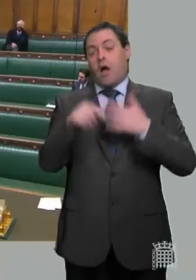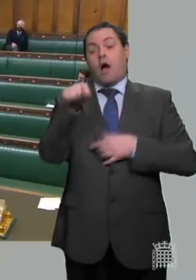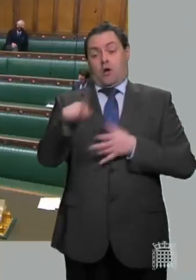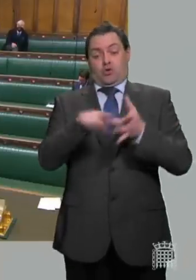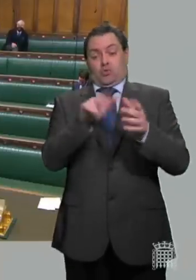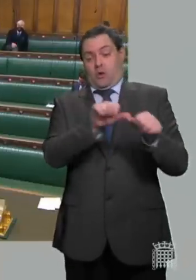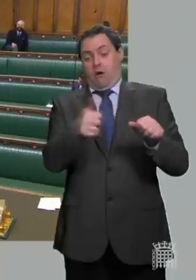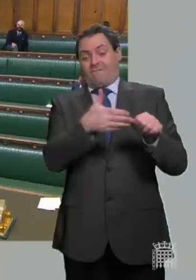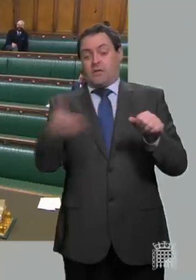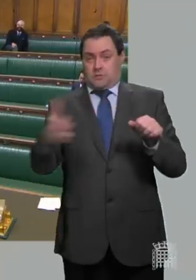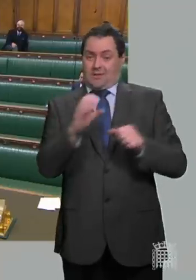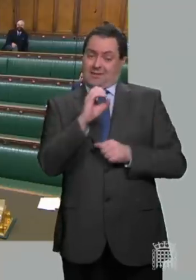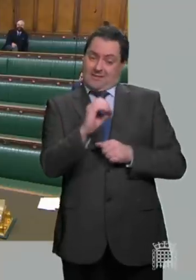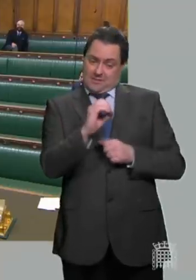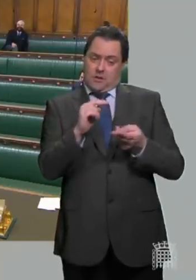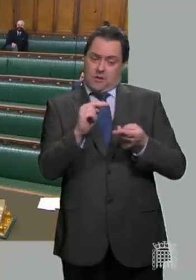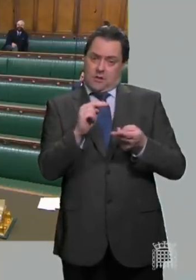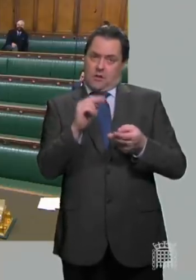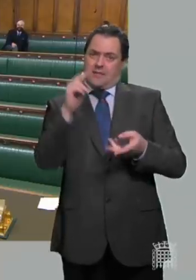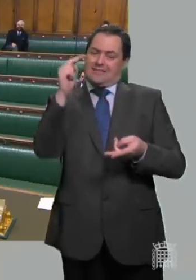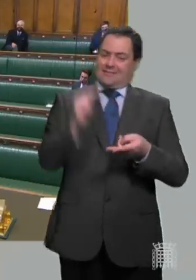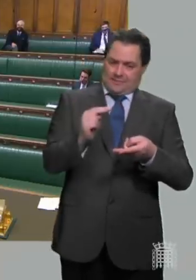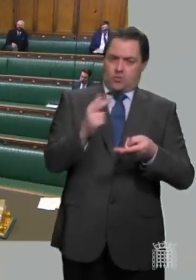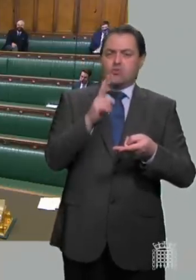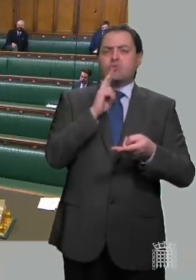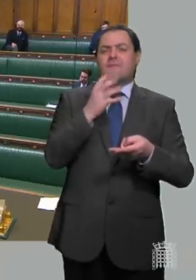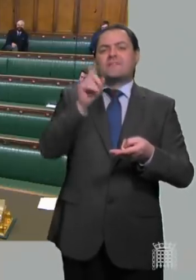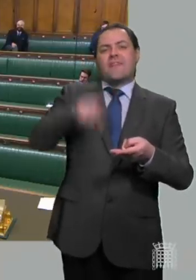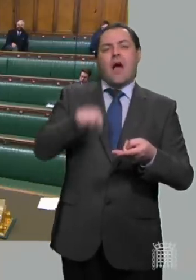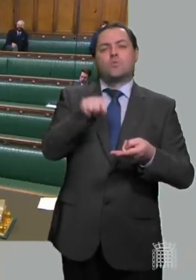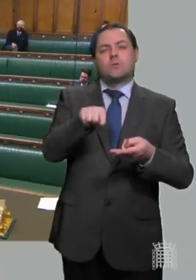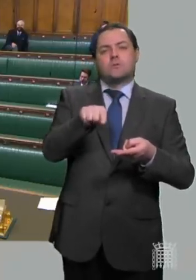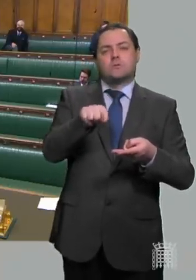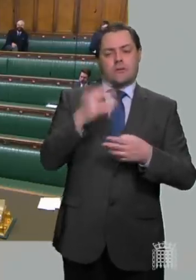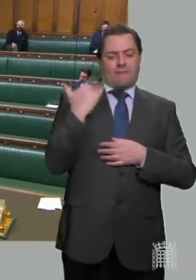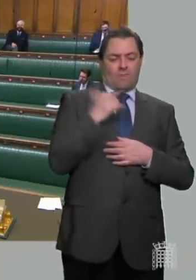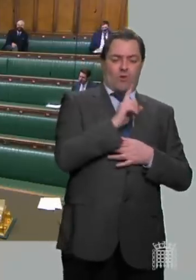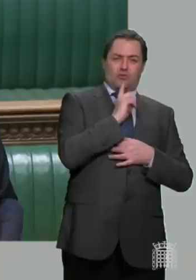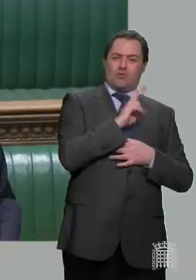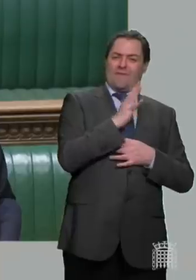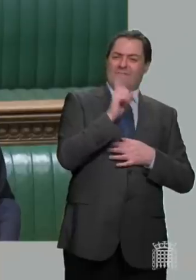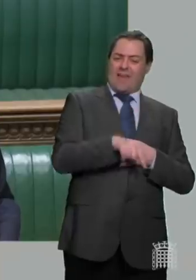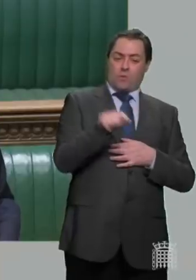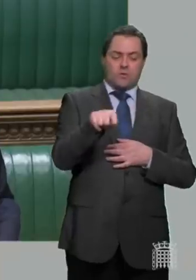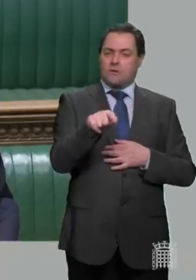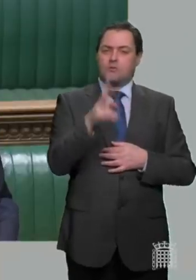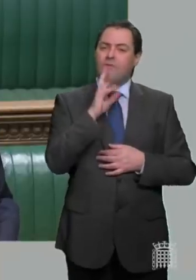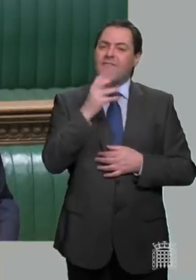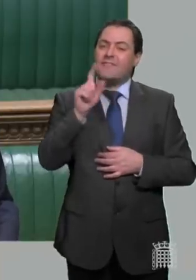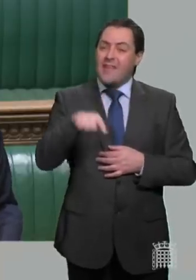the nil rate band will be £250,000, double its standard level, until the end of September,